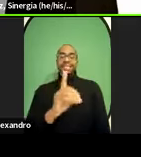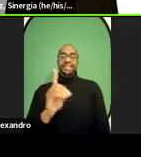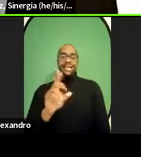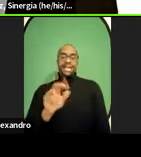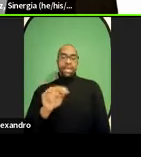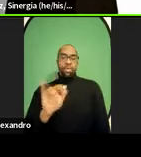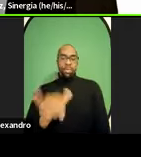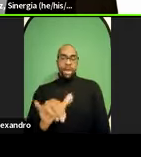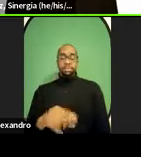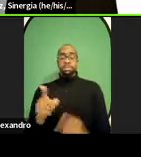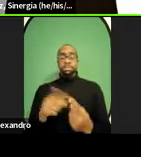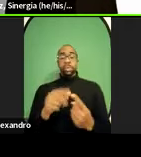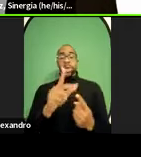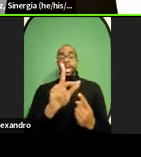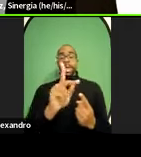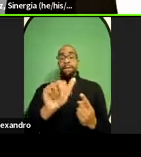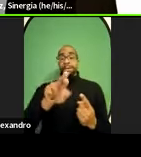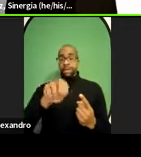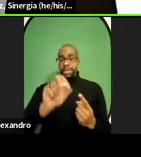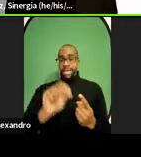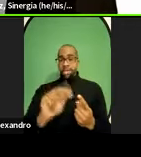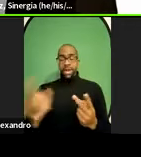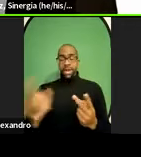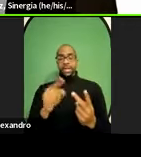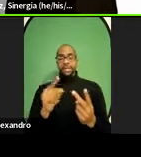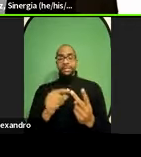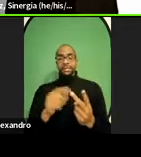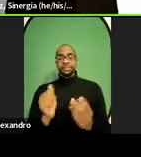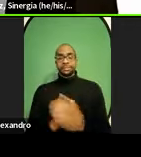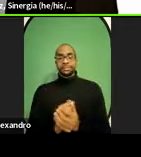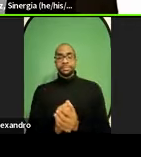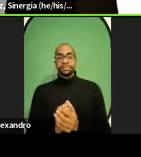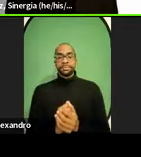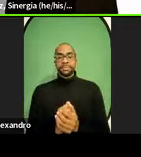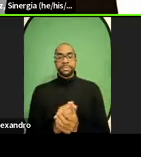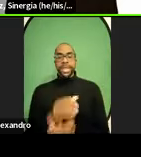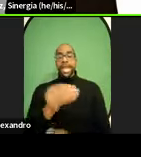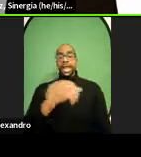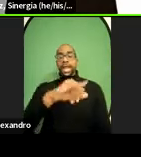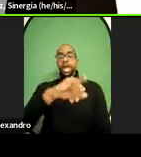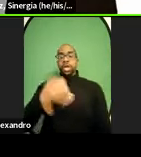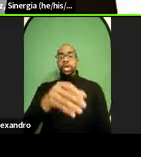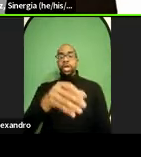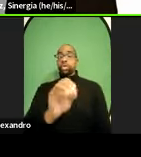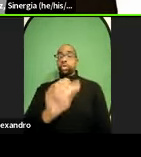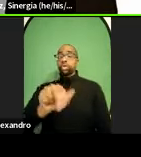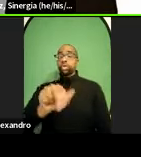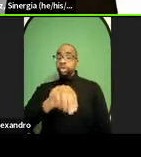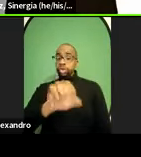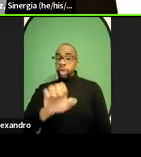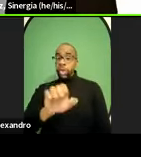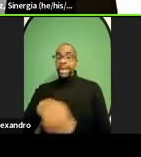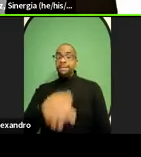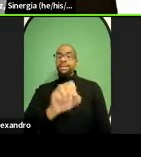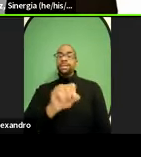introduce do. our colleagues and partner leagues and partners, Dr. Karen bond leagues and partners, Dr. Karen bionic and Joanne Siegel, the co directors of the rose F Kennedy co directors of the rose F Kennedy university Centers for